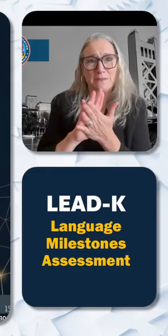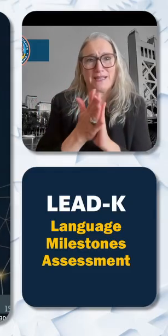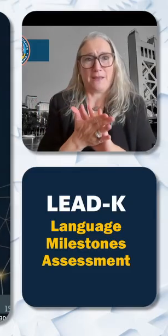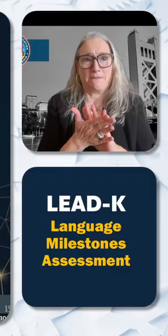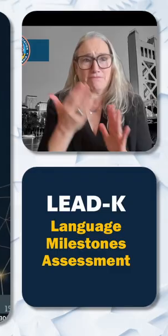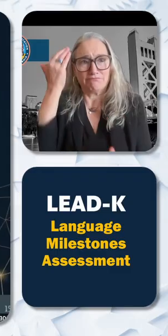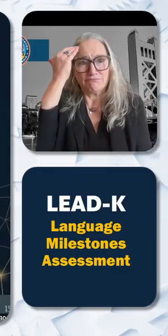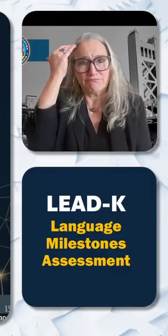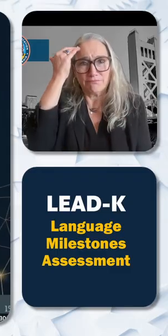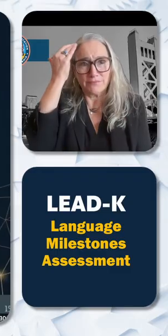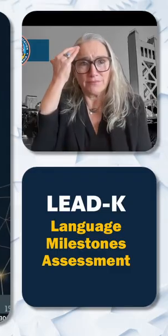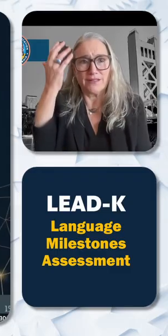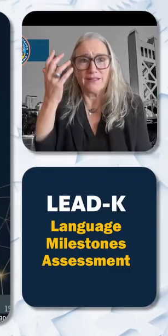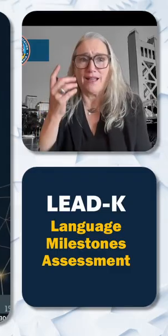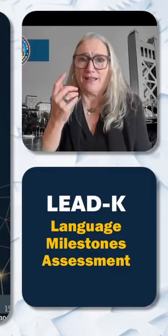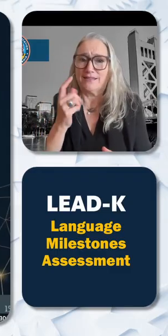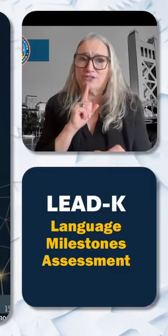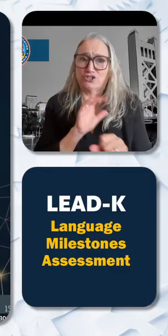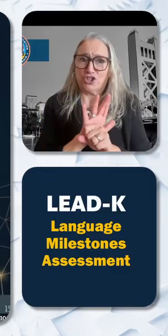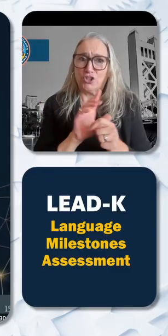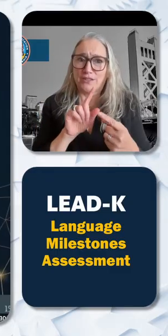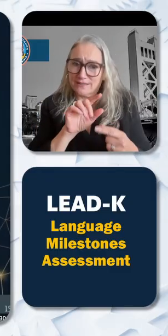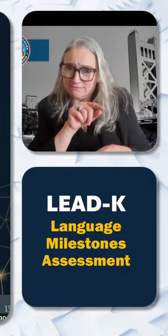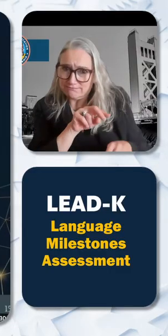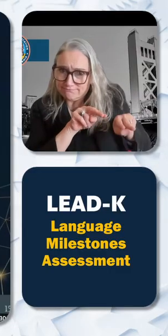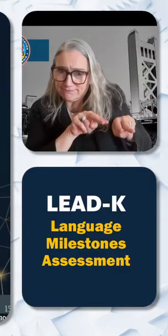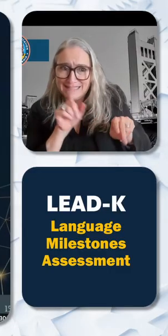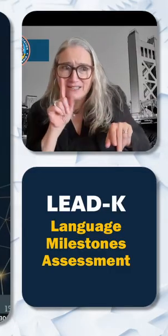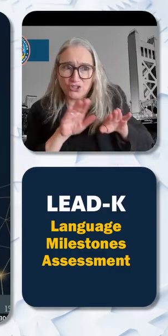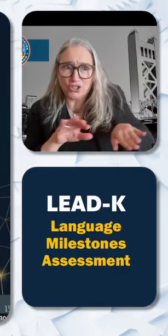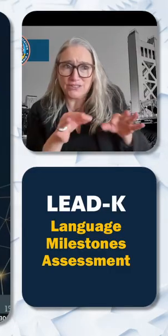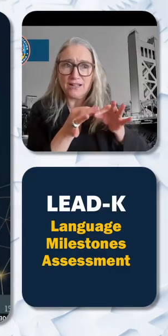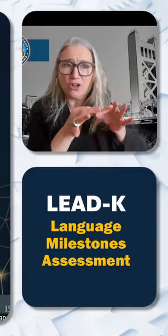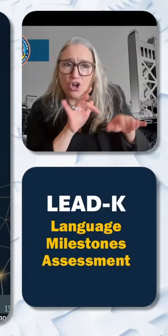Families, and teachers becoming knowledgeable and ensuring that